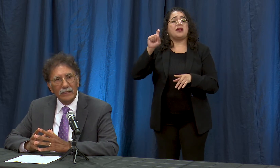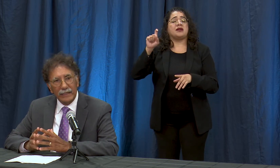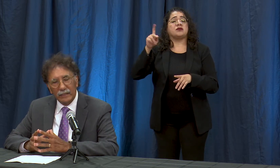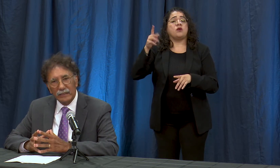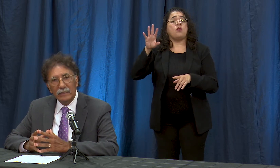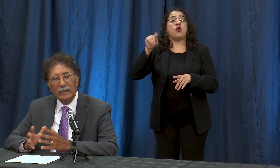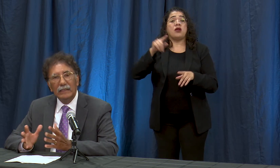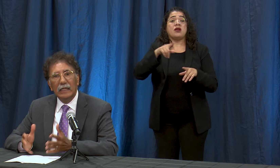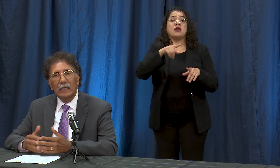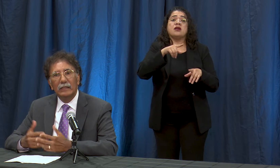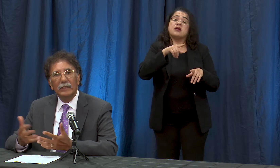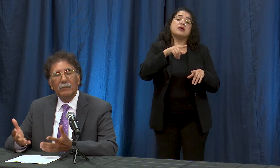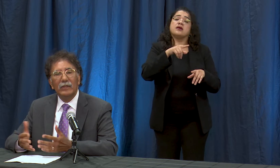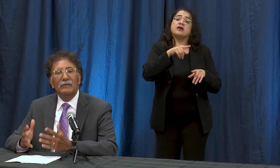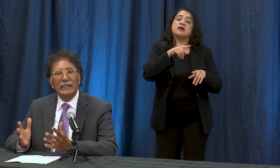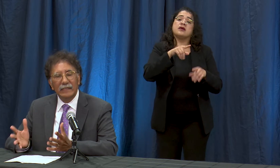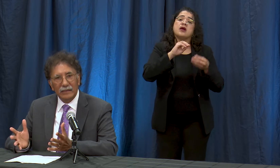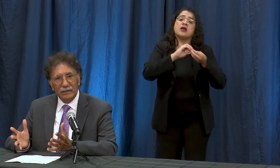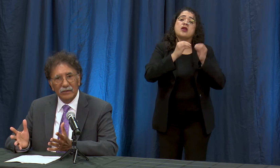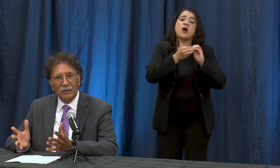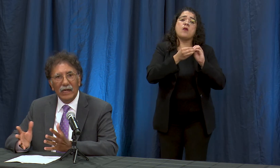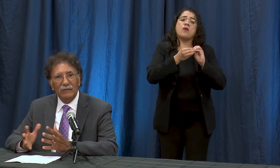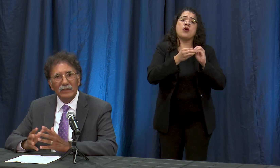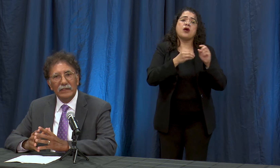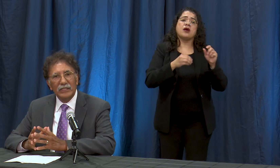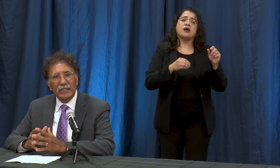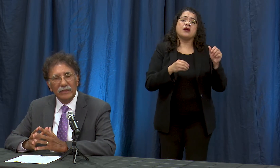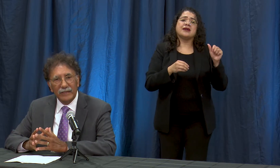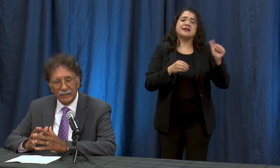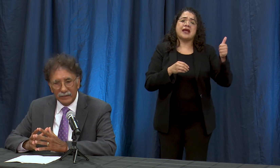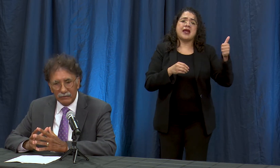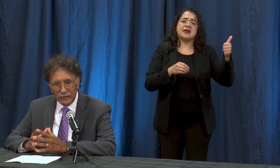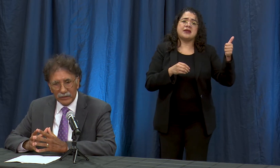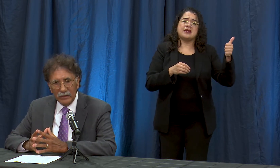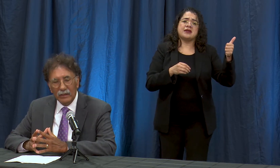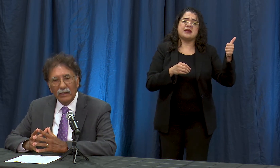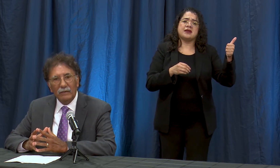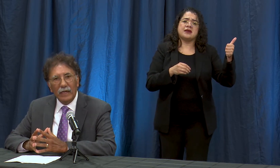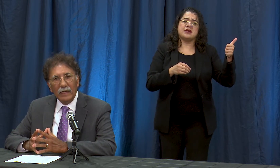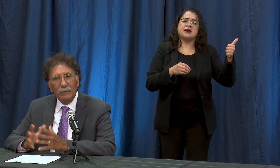sailings at the number of 10 so obviously a significant increase and let me